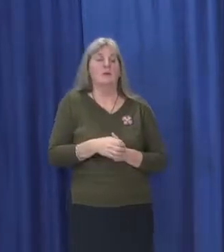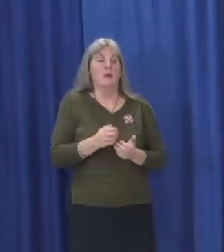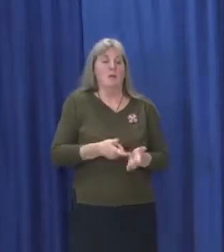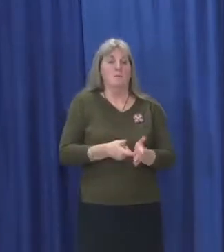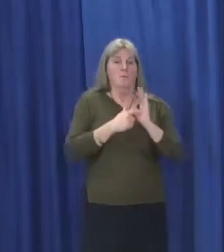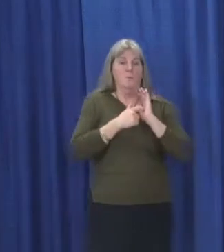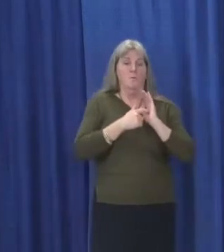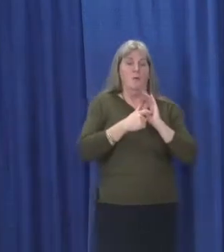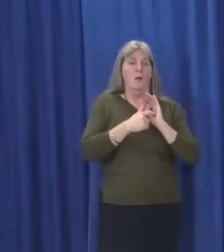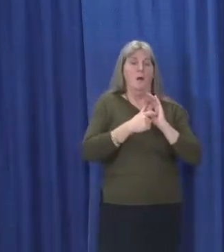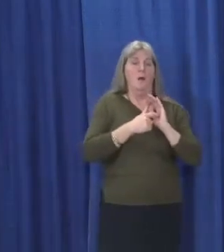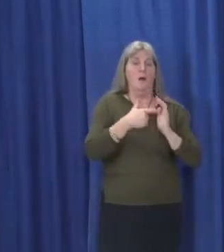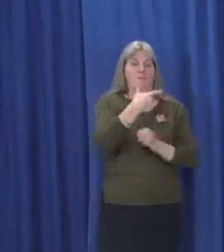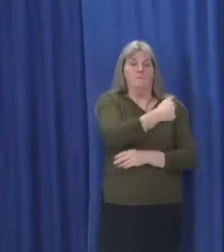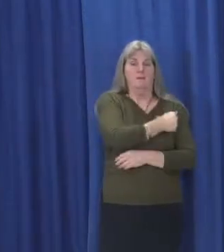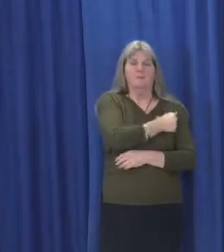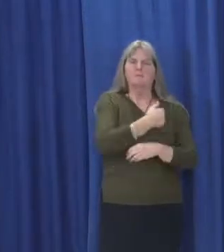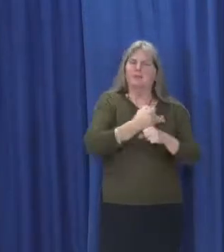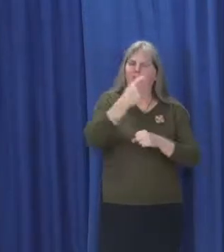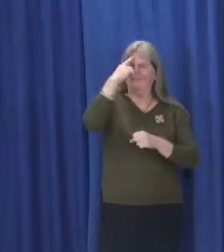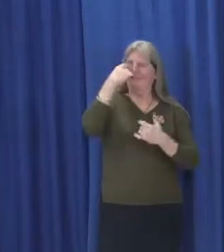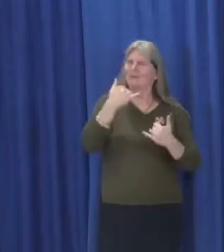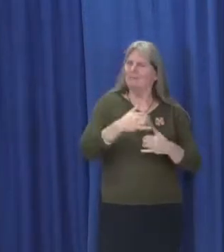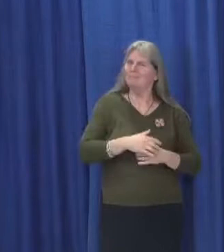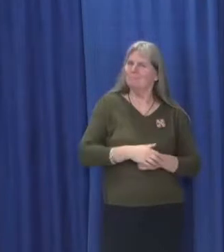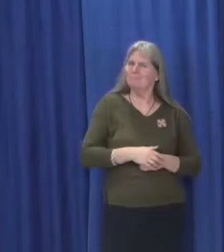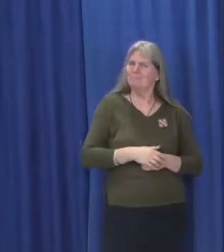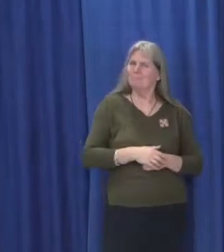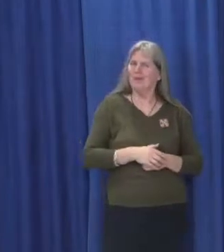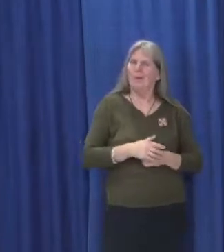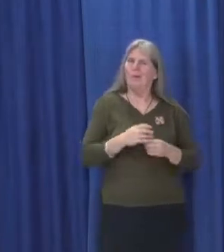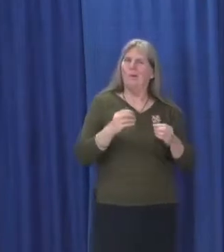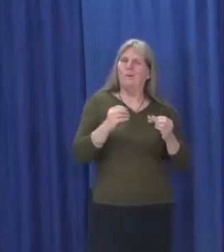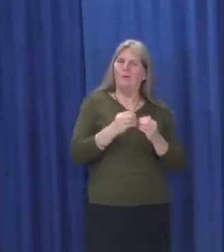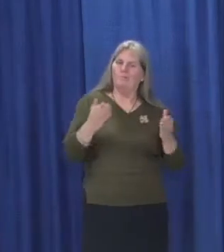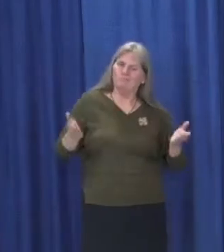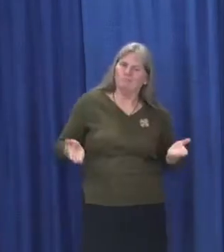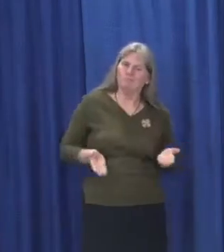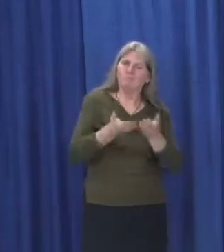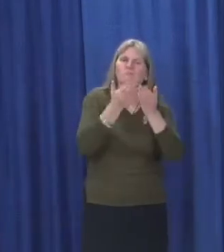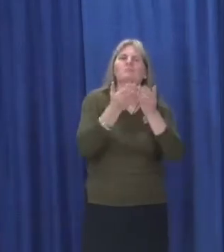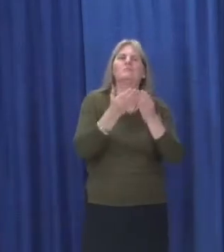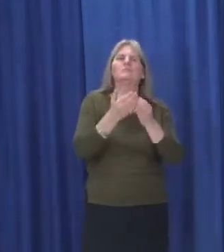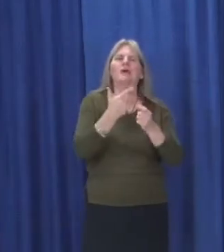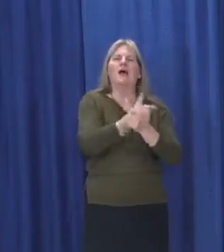Policies for staff make good sense and they help increase vaccination rates and this is